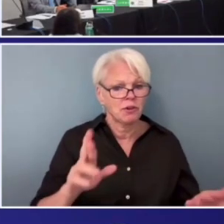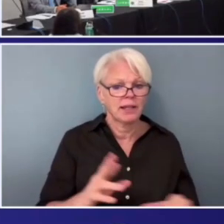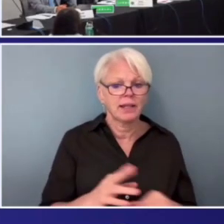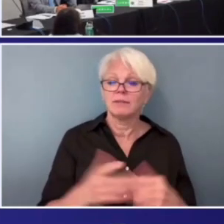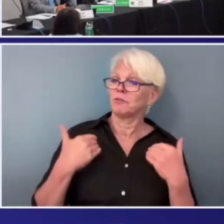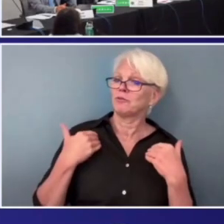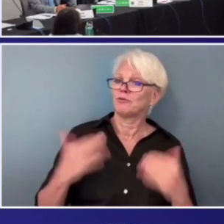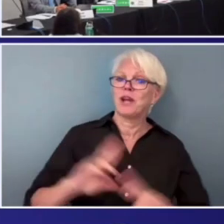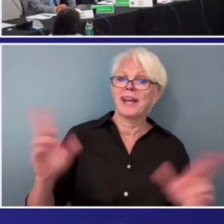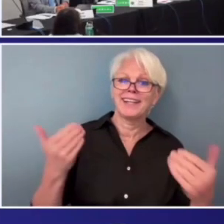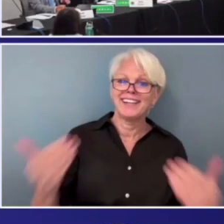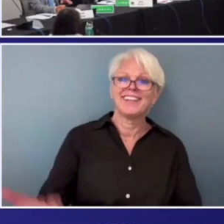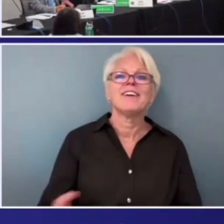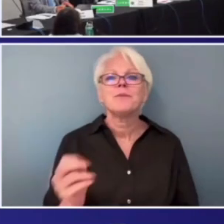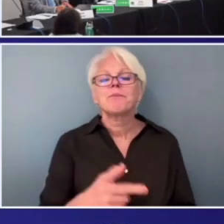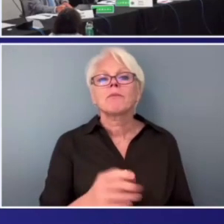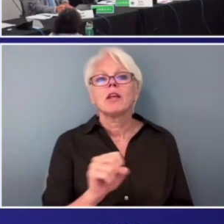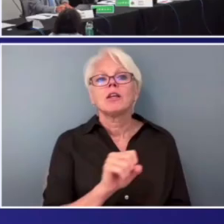Okay, so the question is,